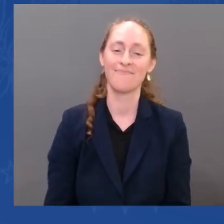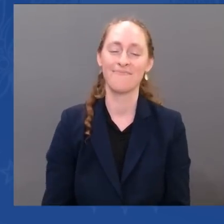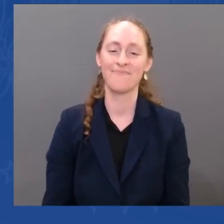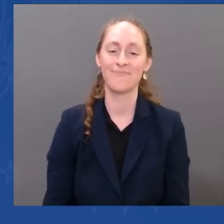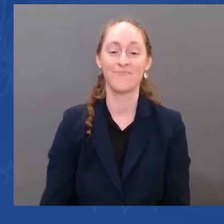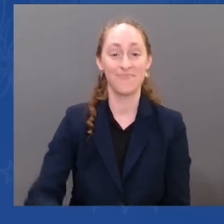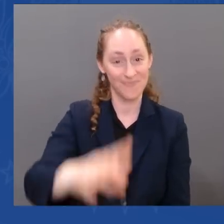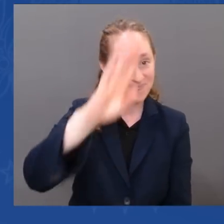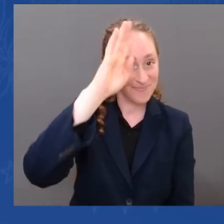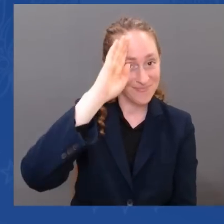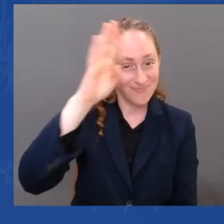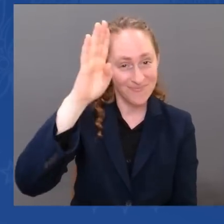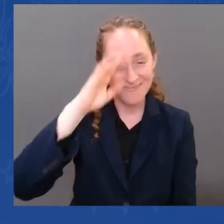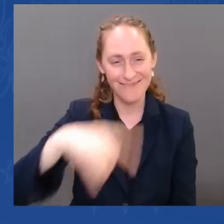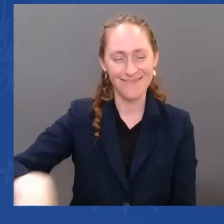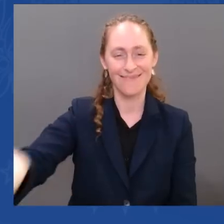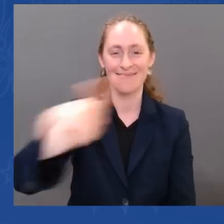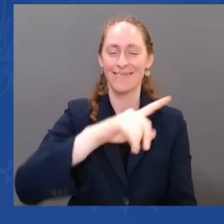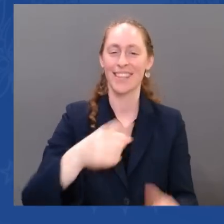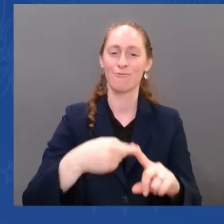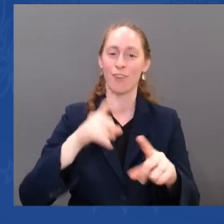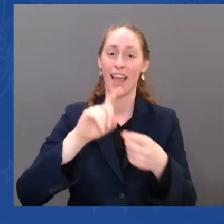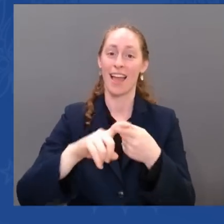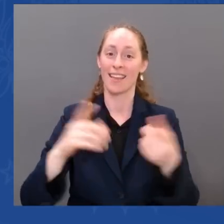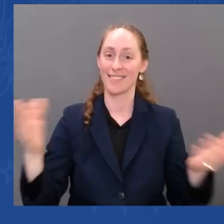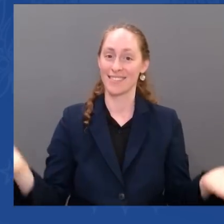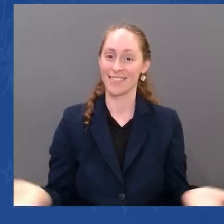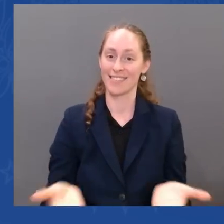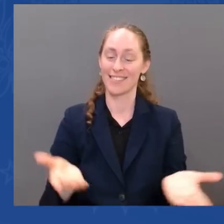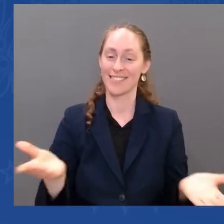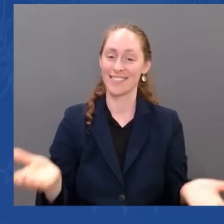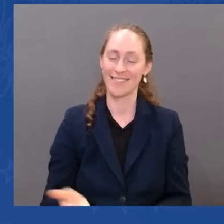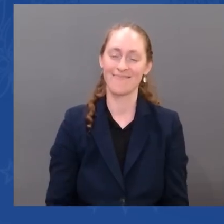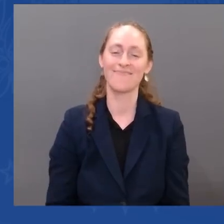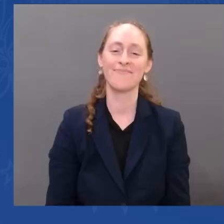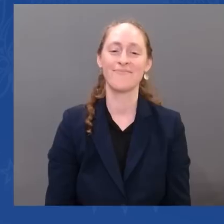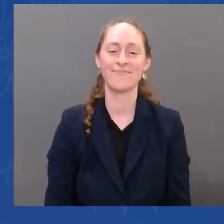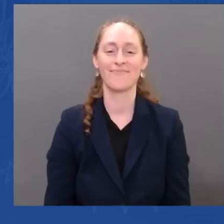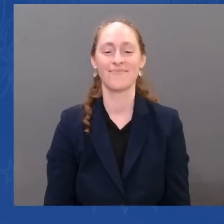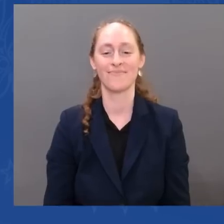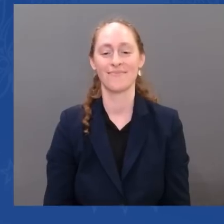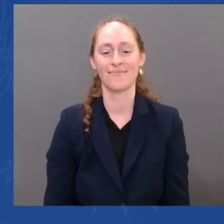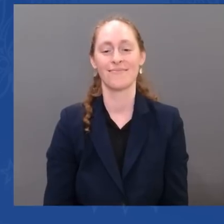Our joy today to be in the presence of the leaders of the birthplace of democracy